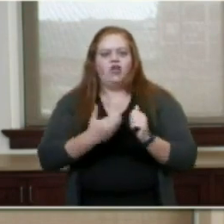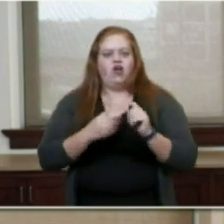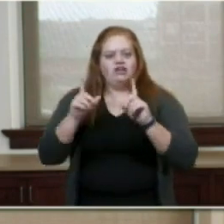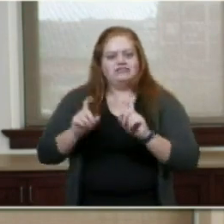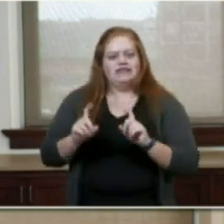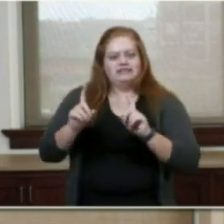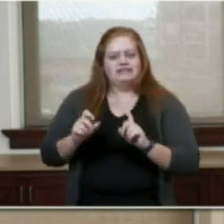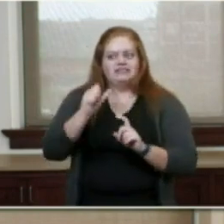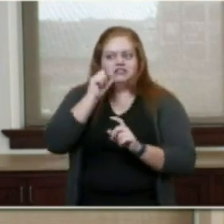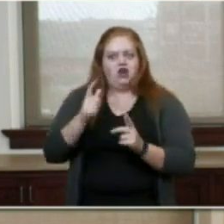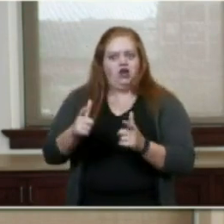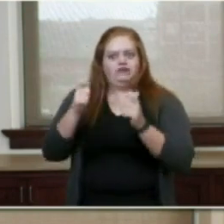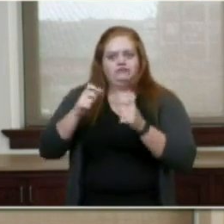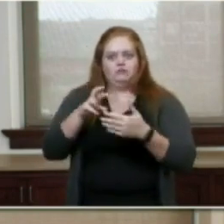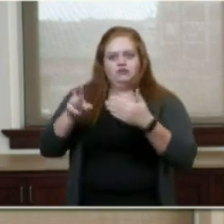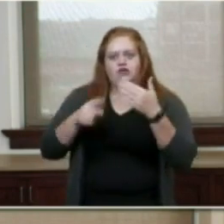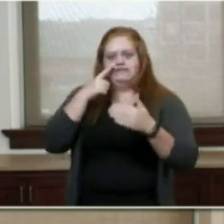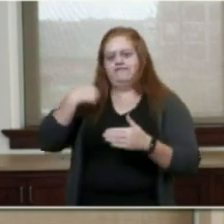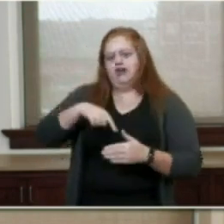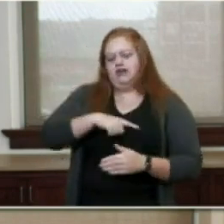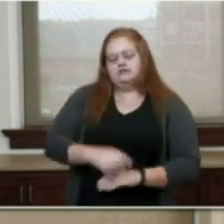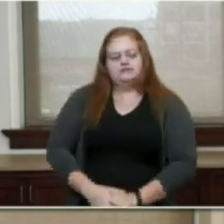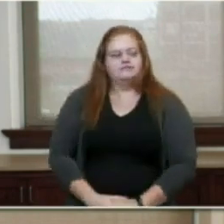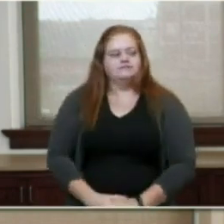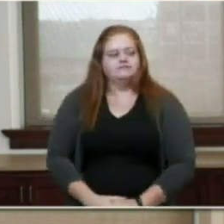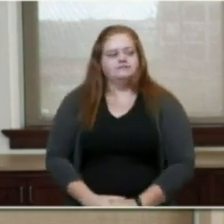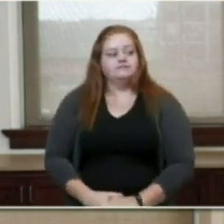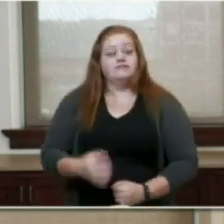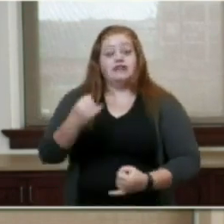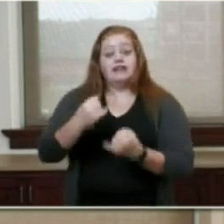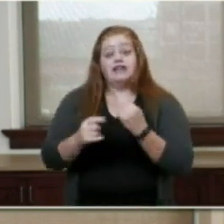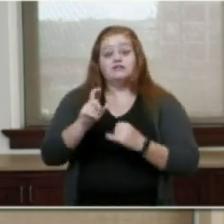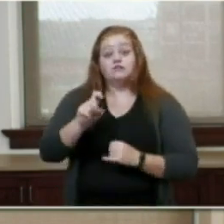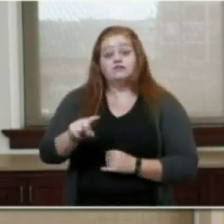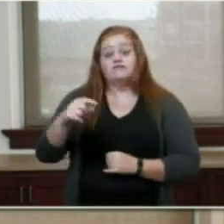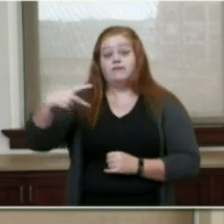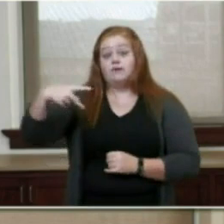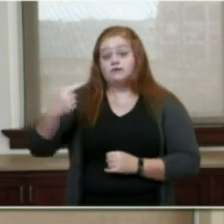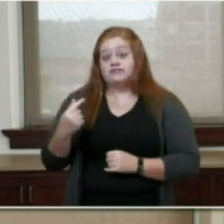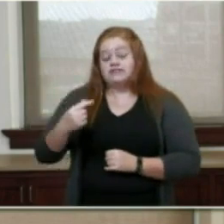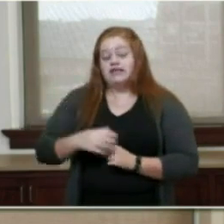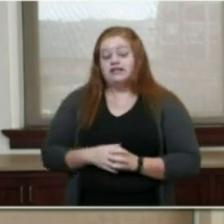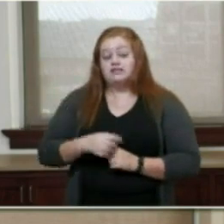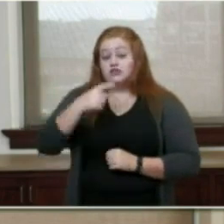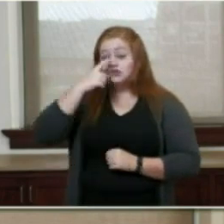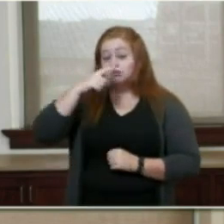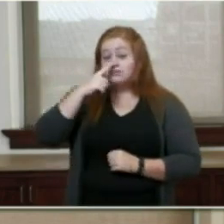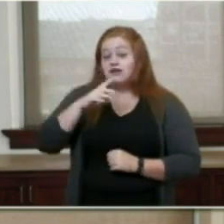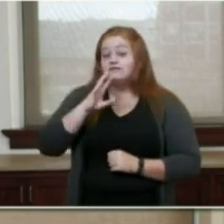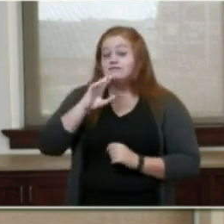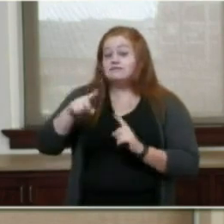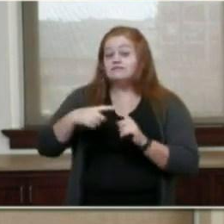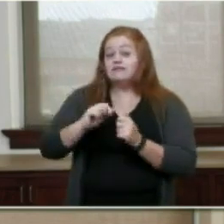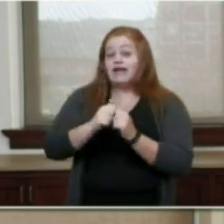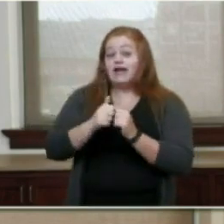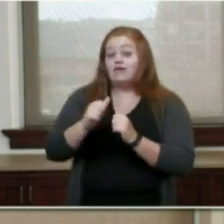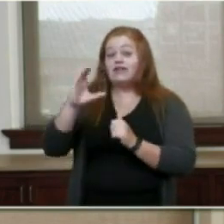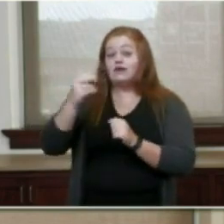don't have additional data than that. And this final question from the post gazette, can you talk about how the county uses the municipality level